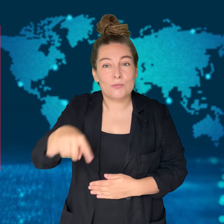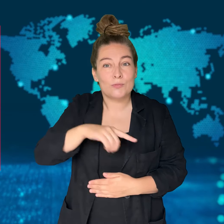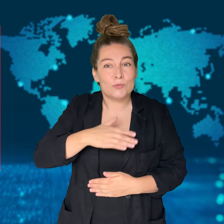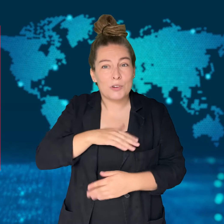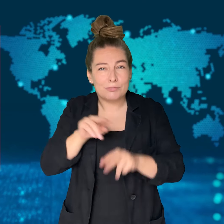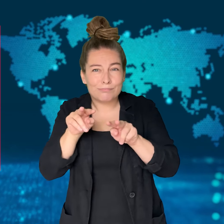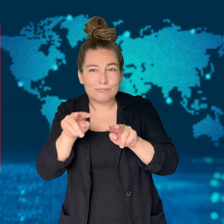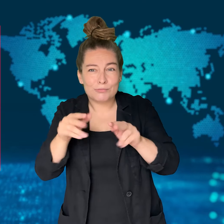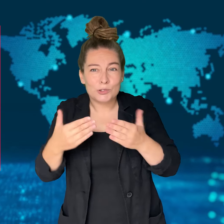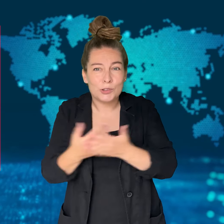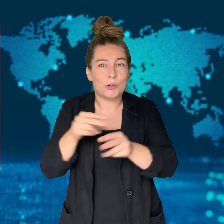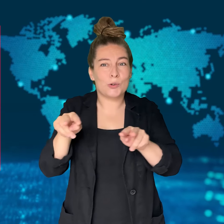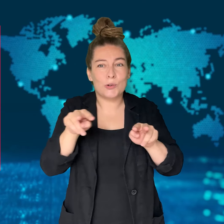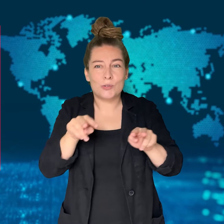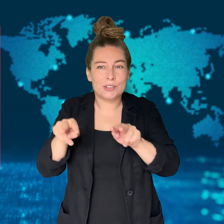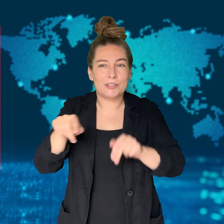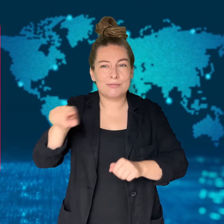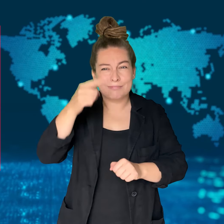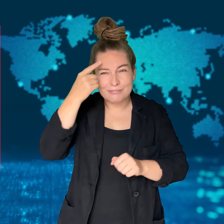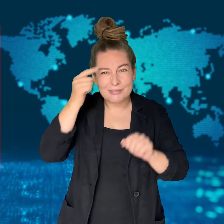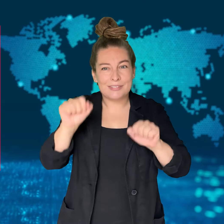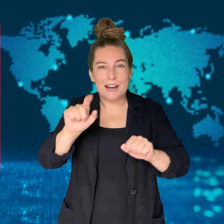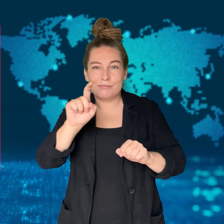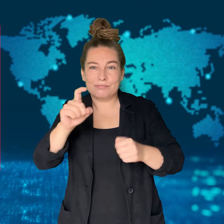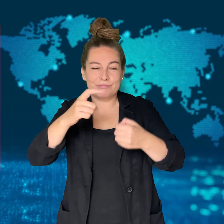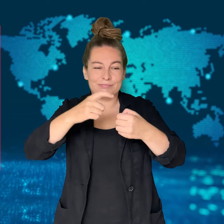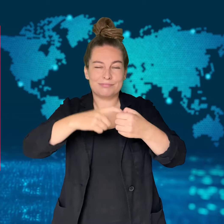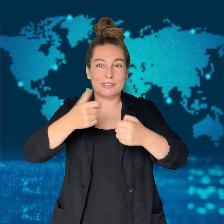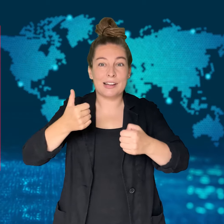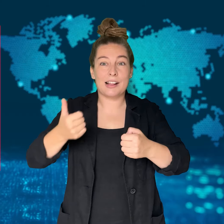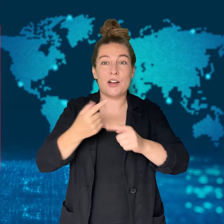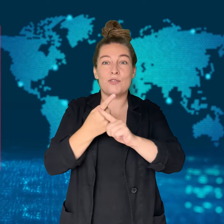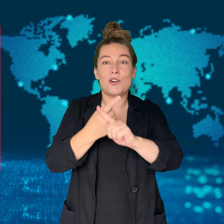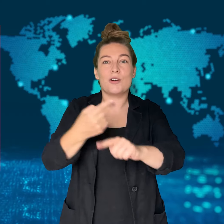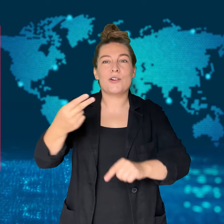Don't forget to subscribe, like, and follow H3 World TV to